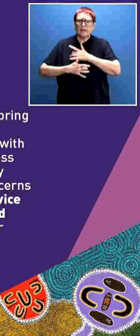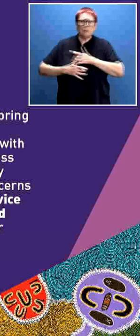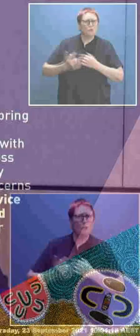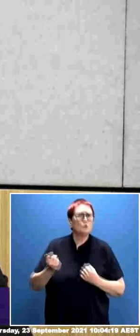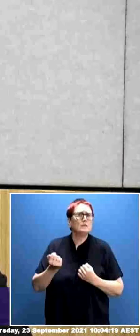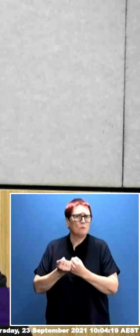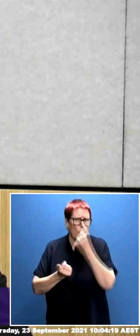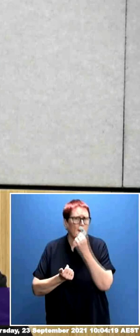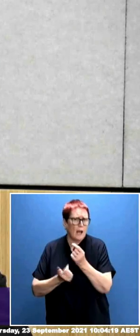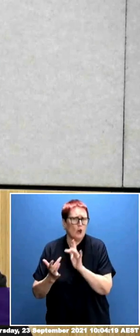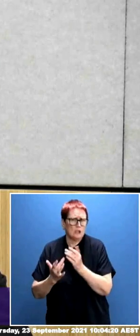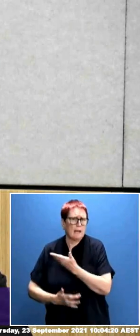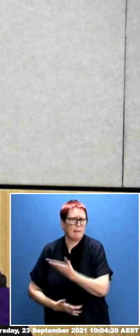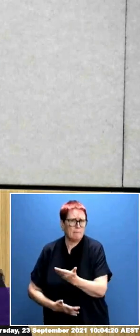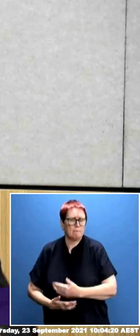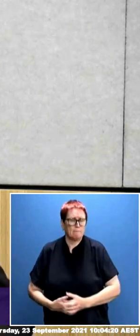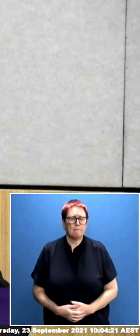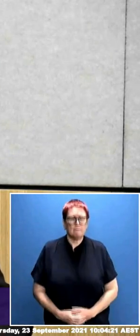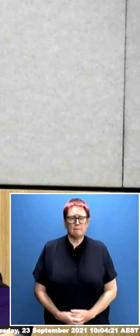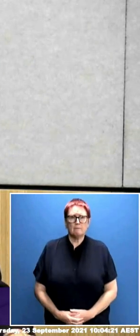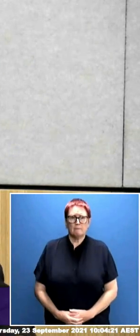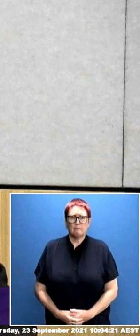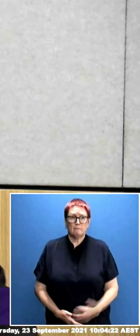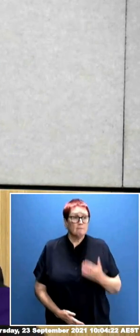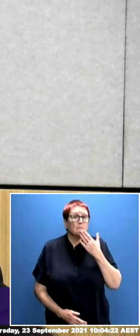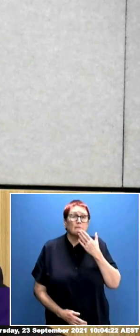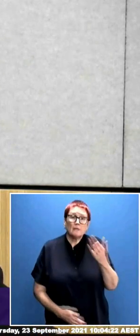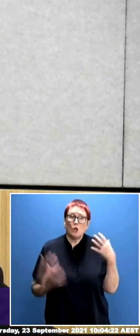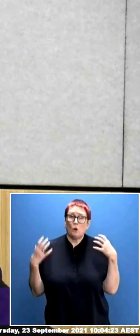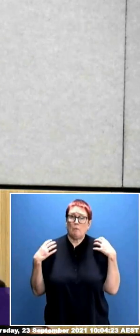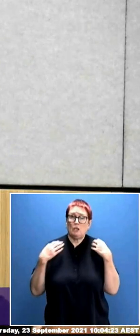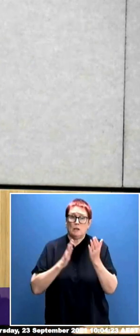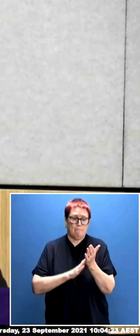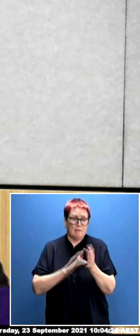Thank you. Thank you very much, Commissioner Mason. Yes, Mr Crowley.